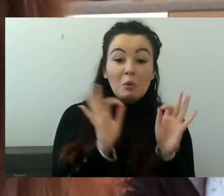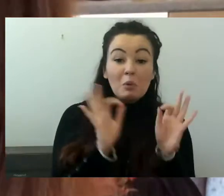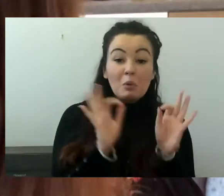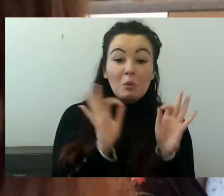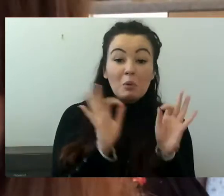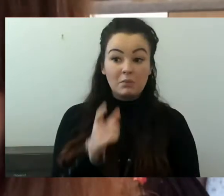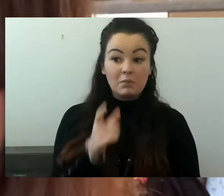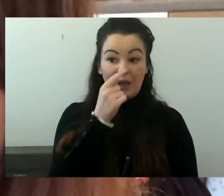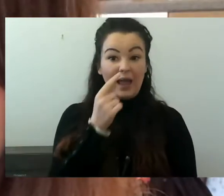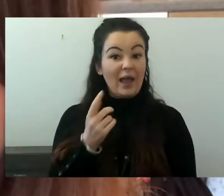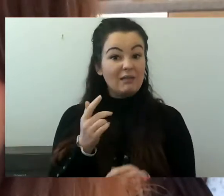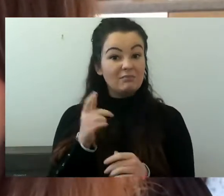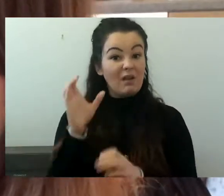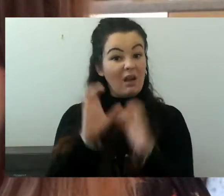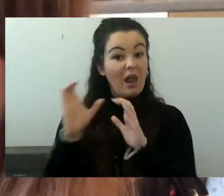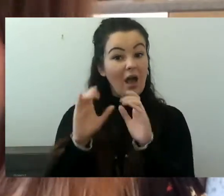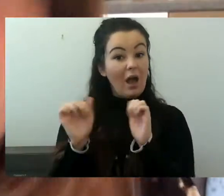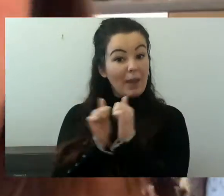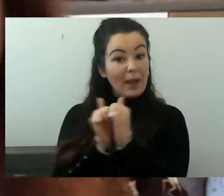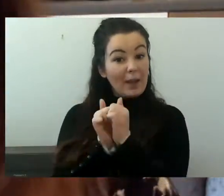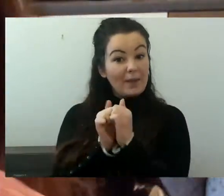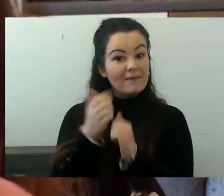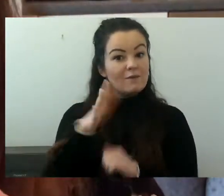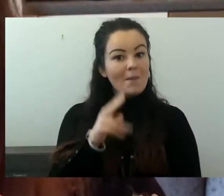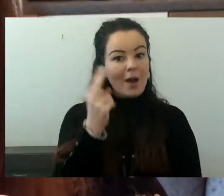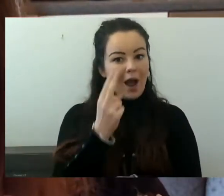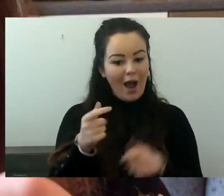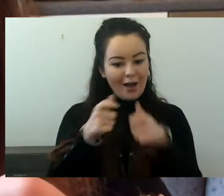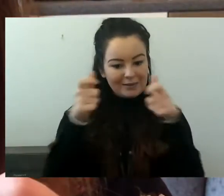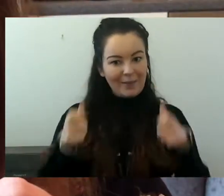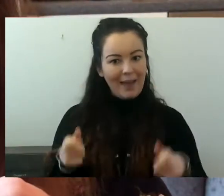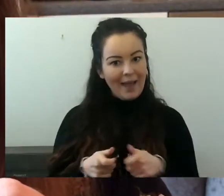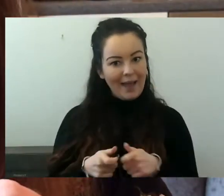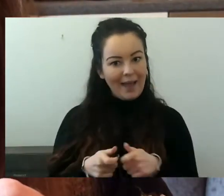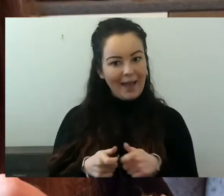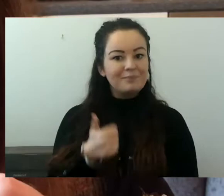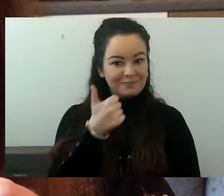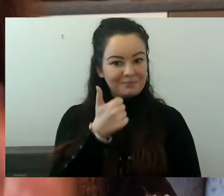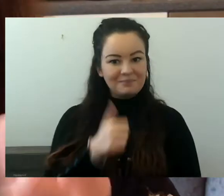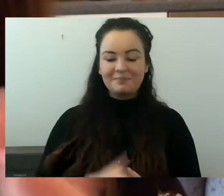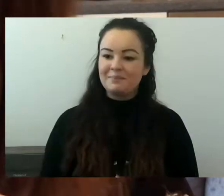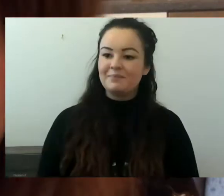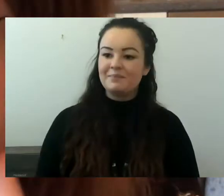that just some coloured paper from your art pack will work really nicely as well.